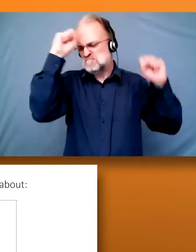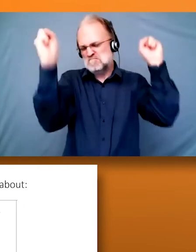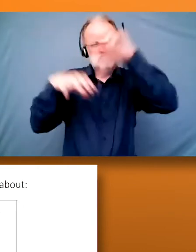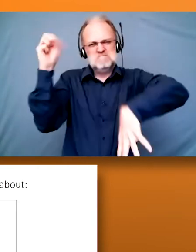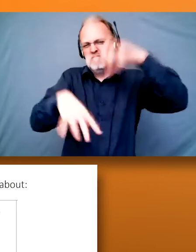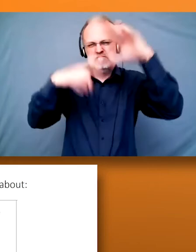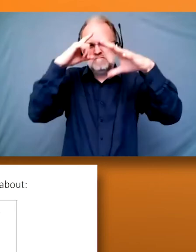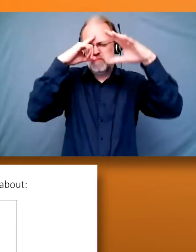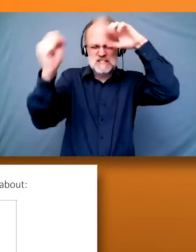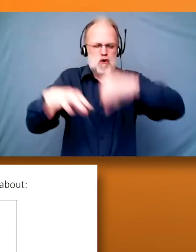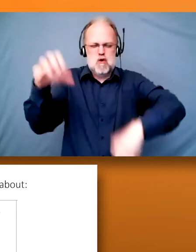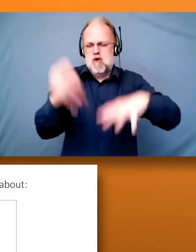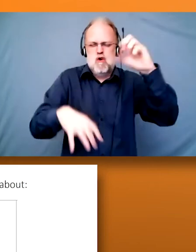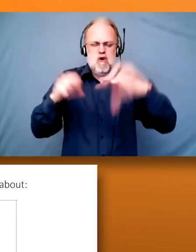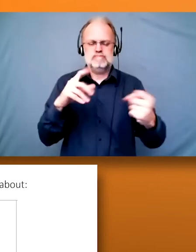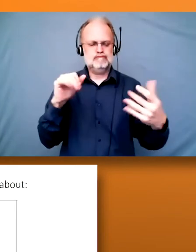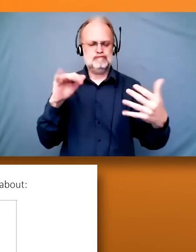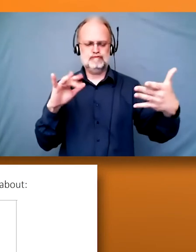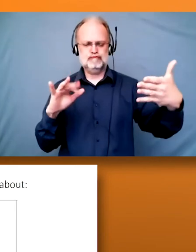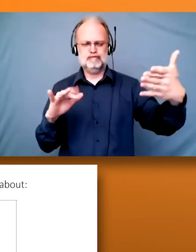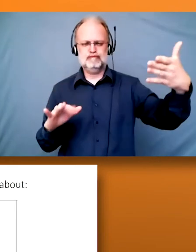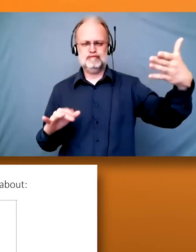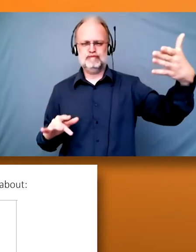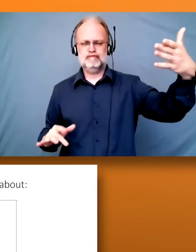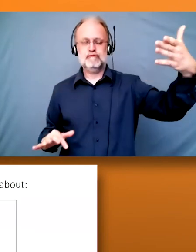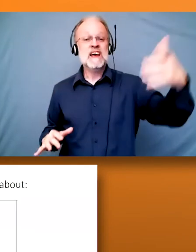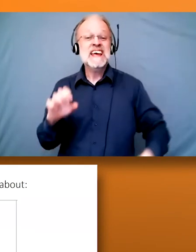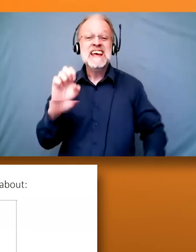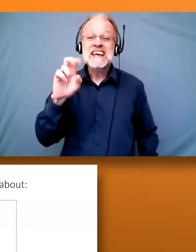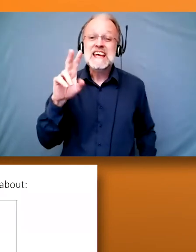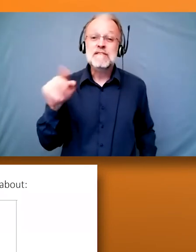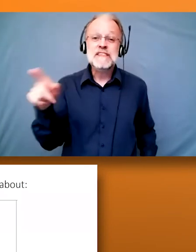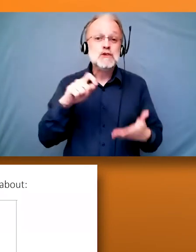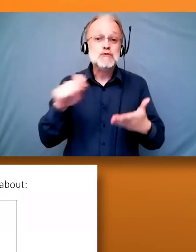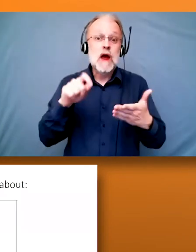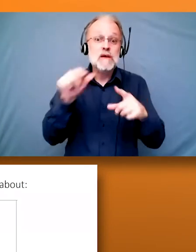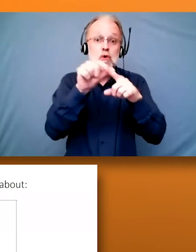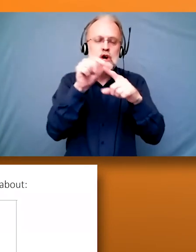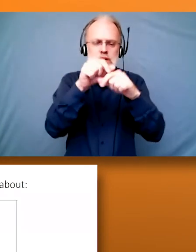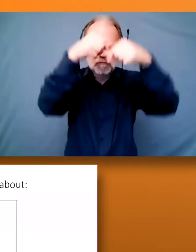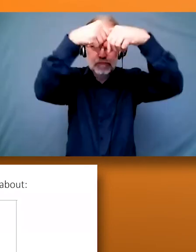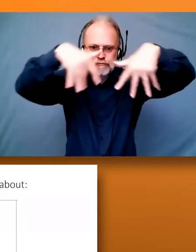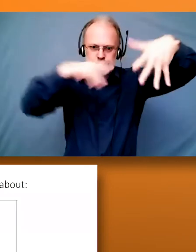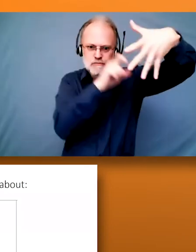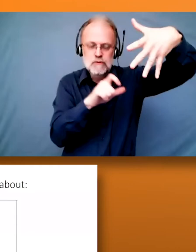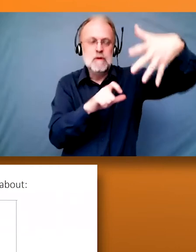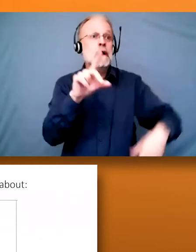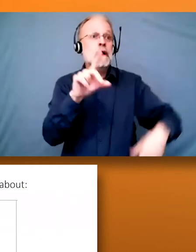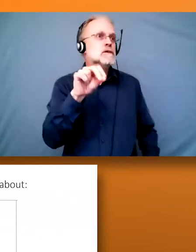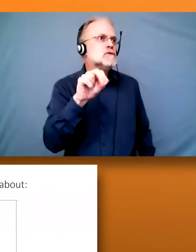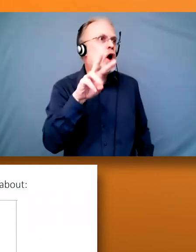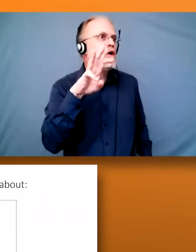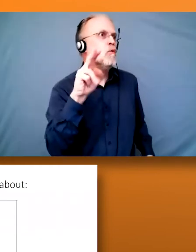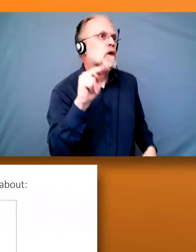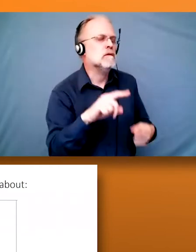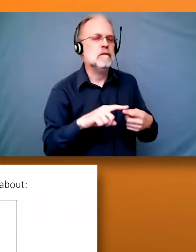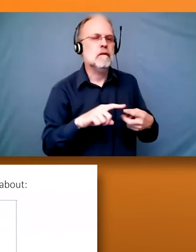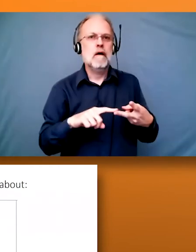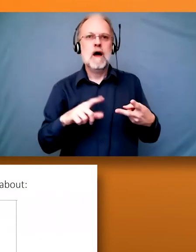You have 5 minutes just writing, brainstorming. You know, they might come up with--even if they just make-- they just write words around it.